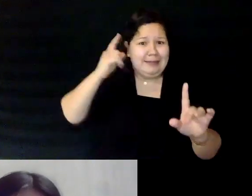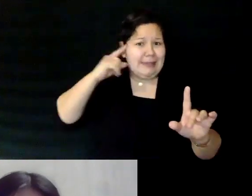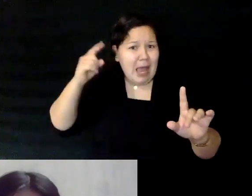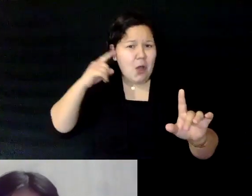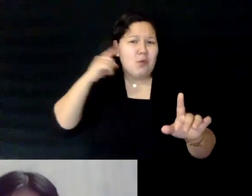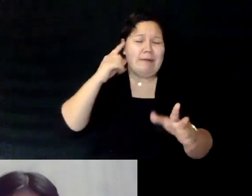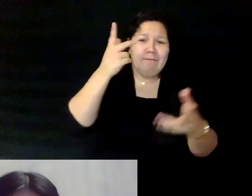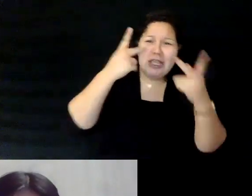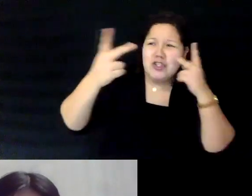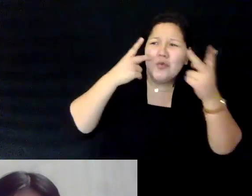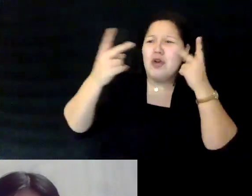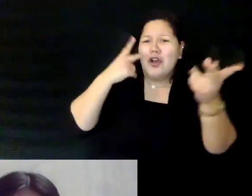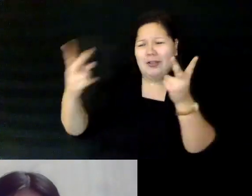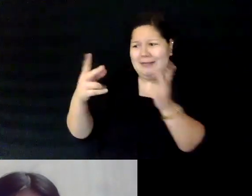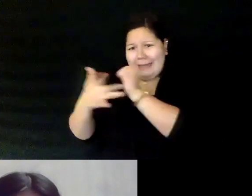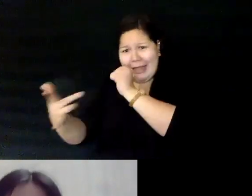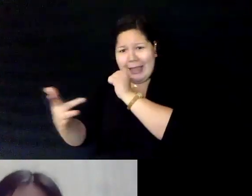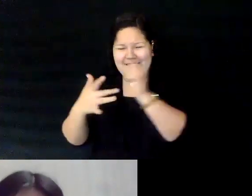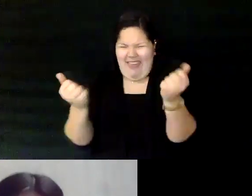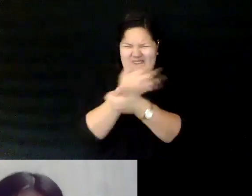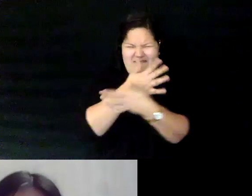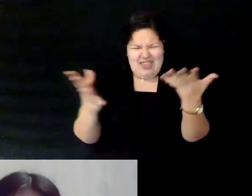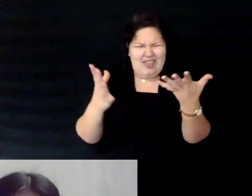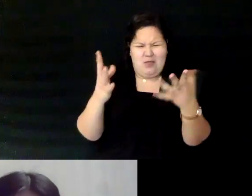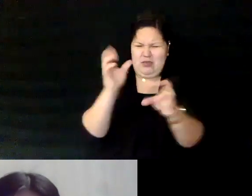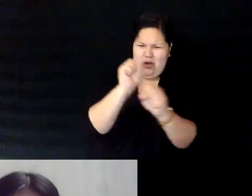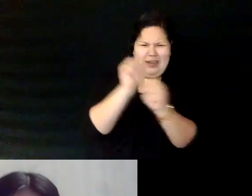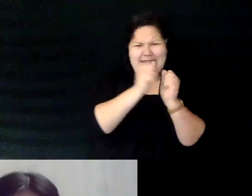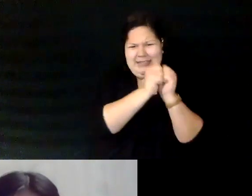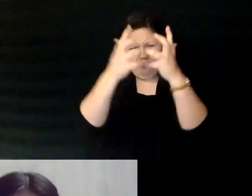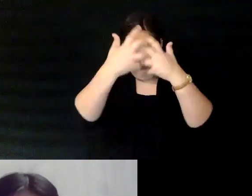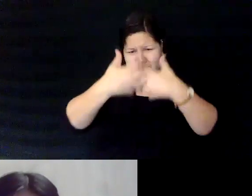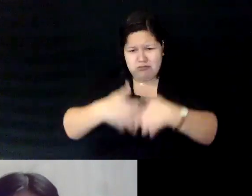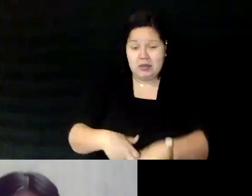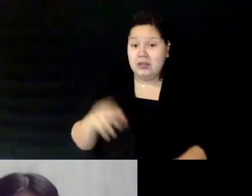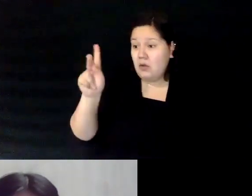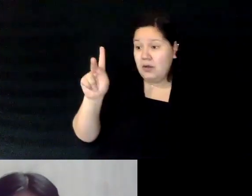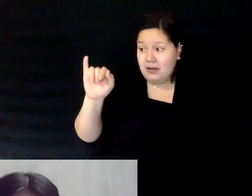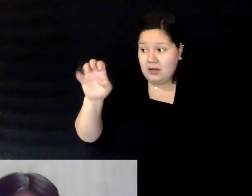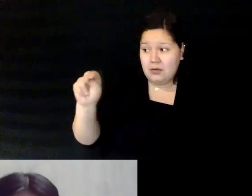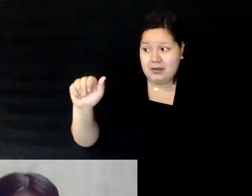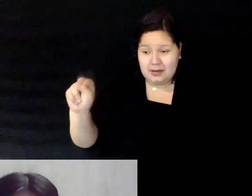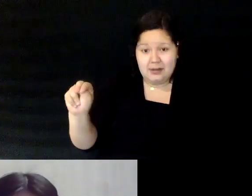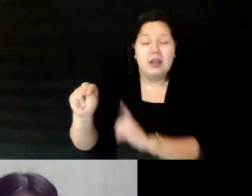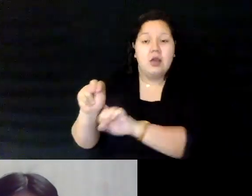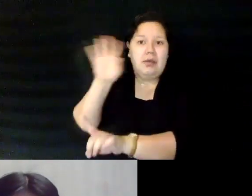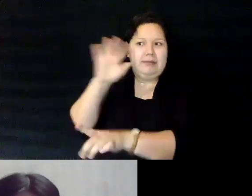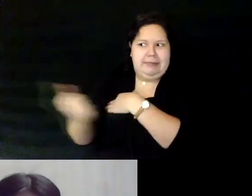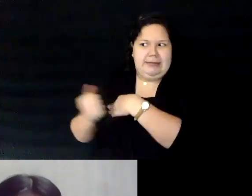in development together. So Kiran would send us some of the tracks for the world that she's made,